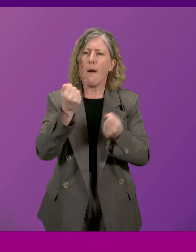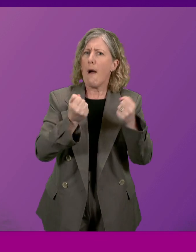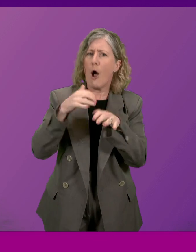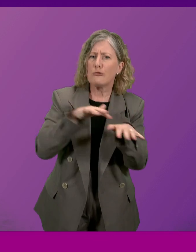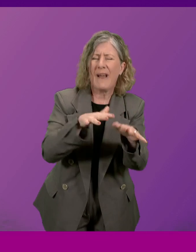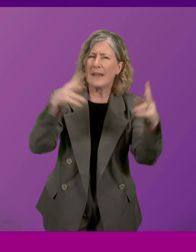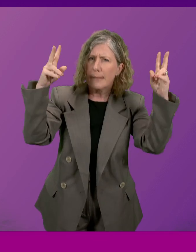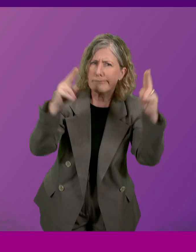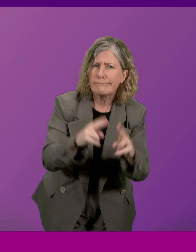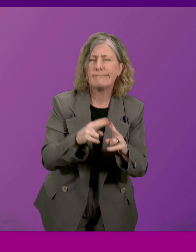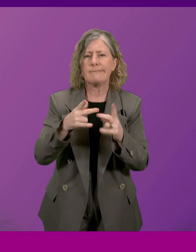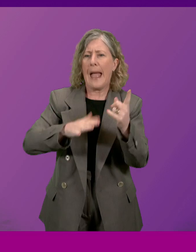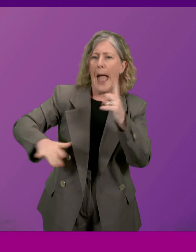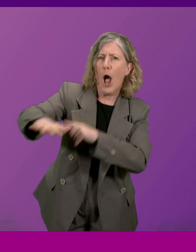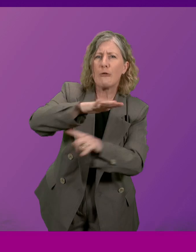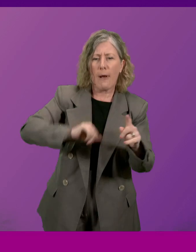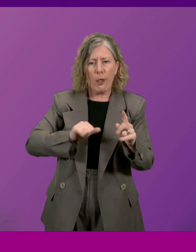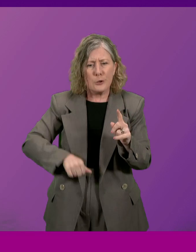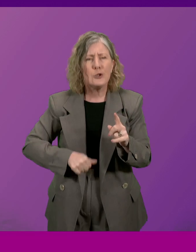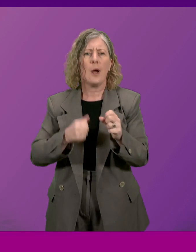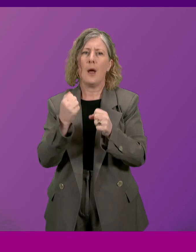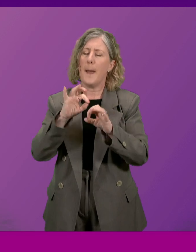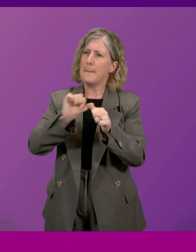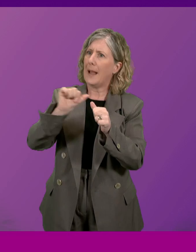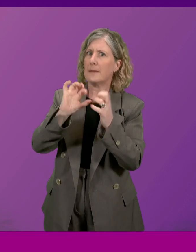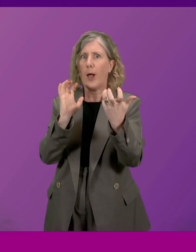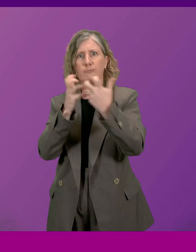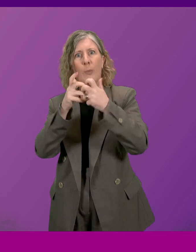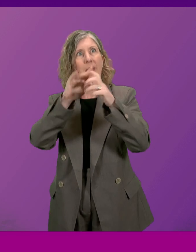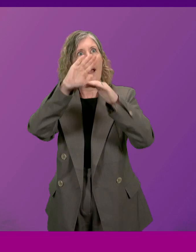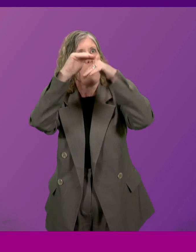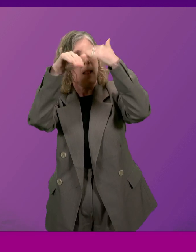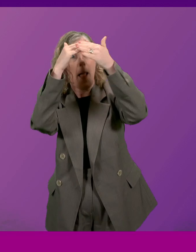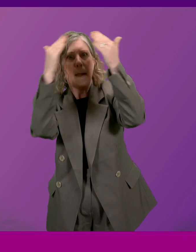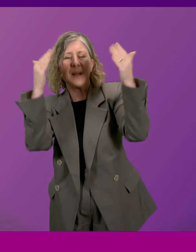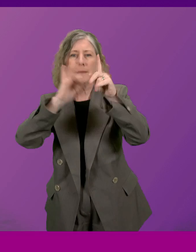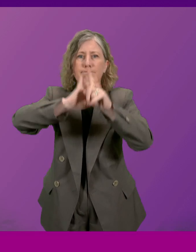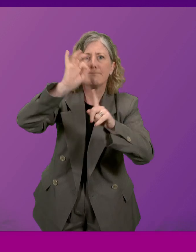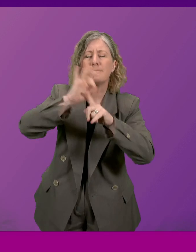agriculture to become climate friendly and a new bill to get Scotland off the gas grid and roll